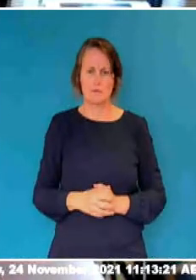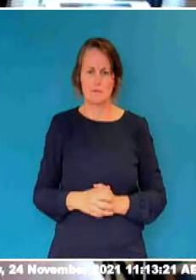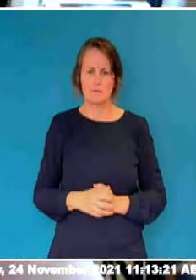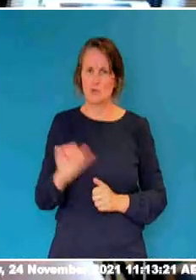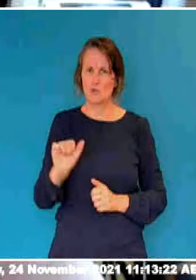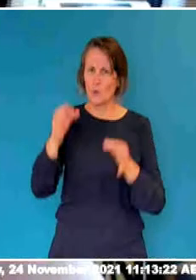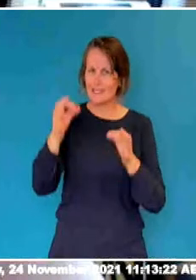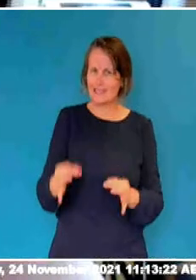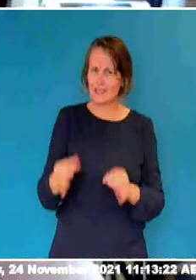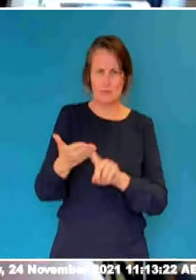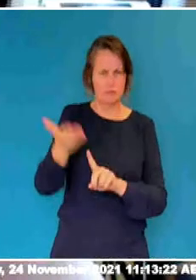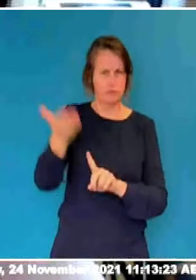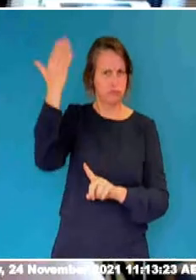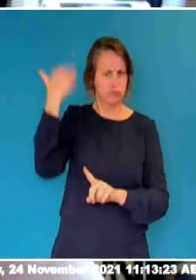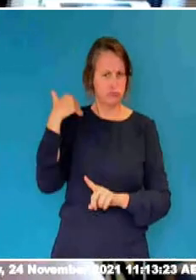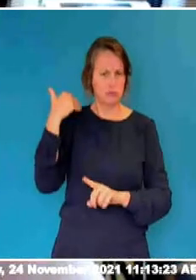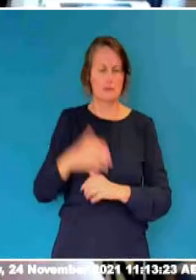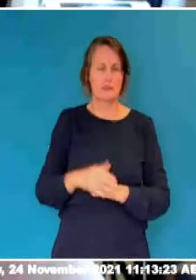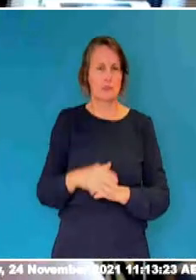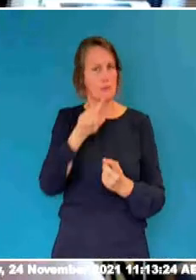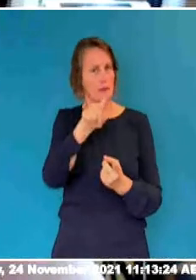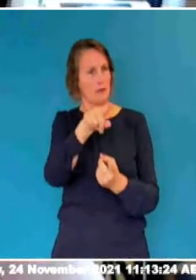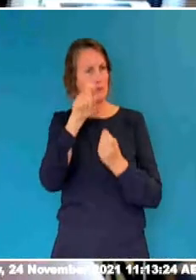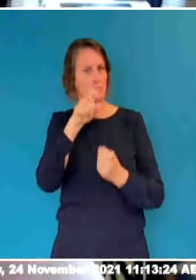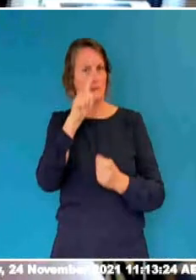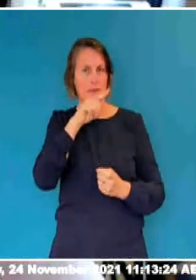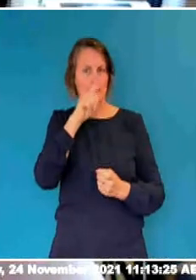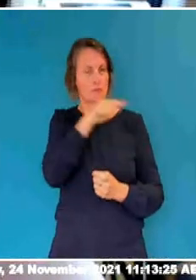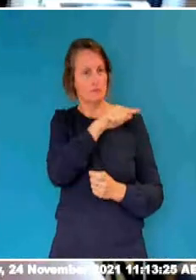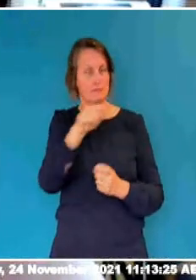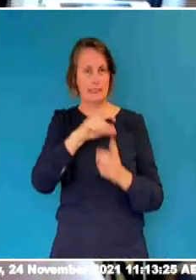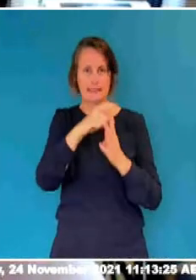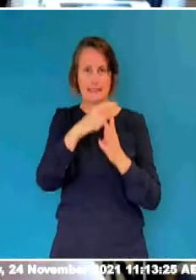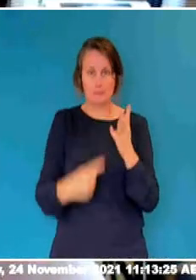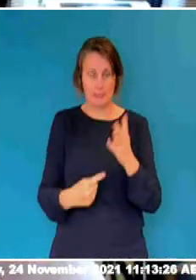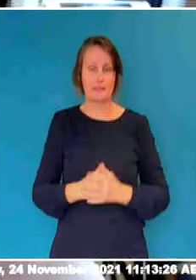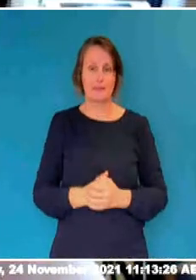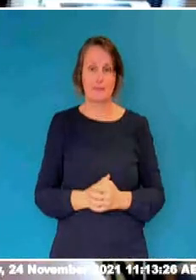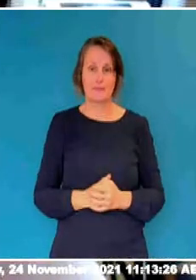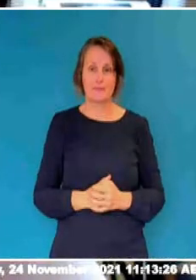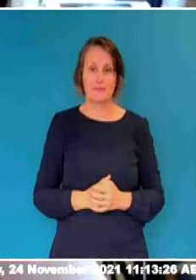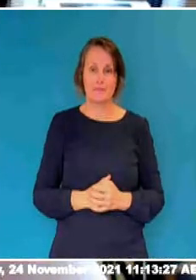long time ago to employ people with disabilities and your long involvement in